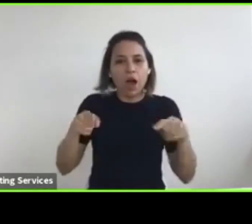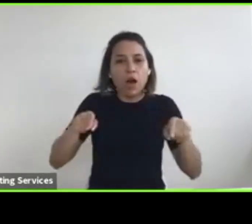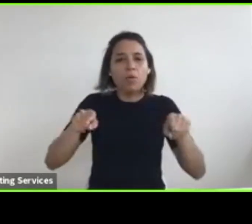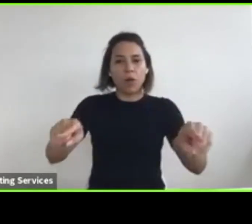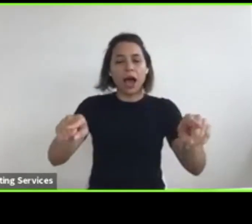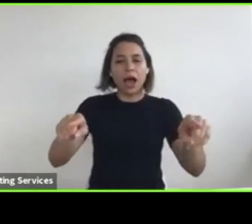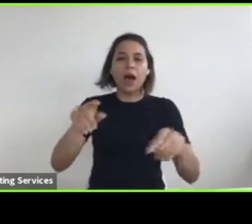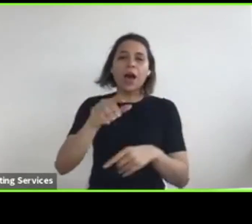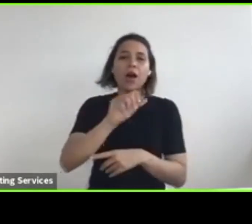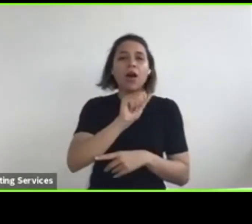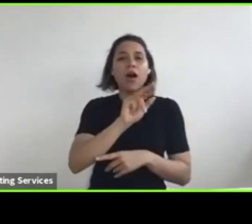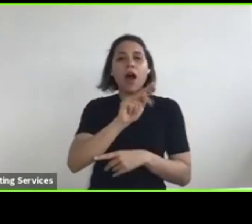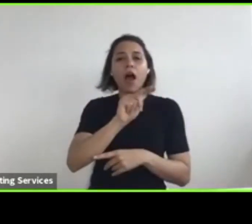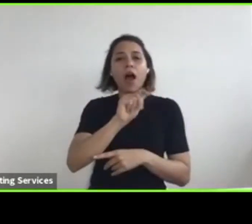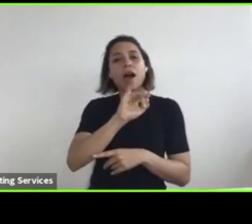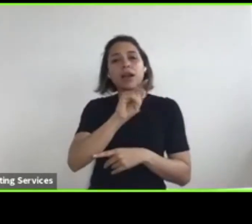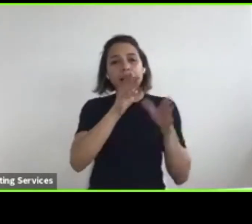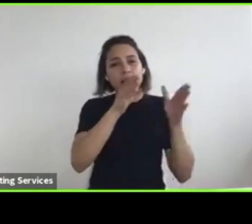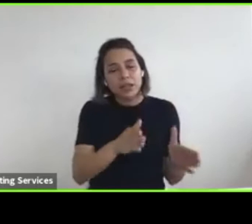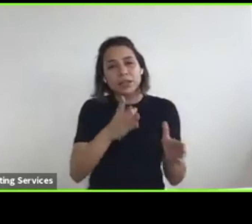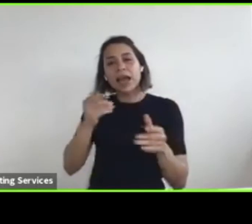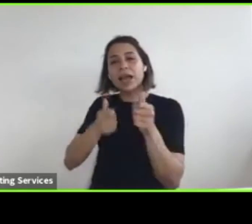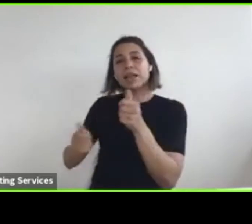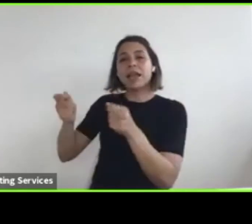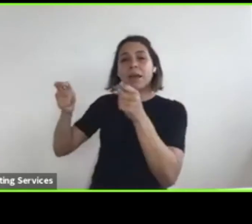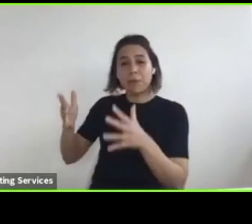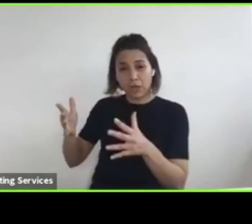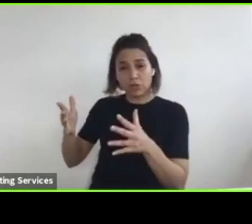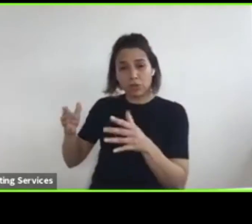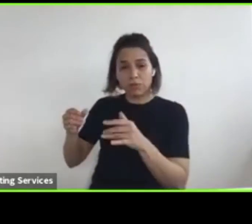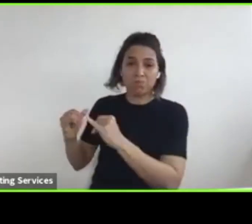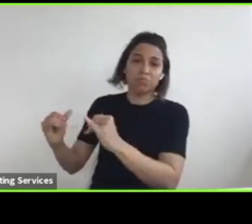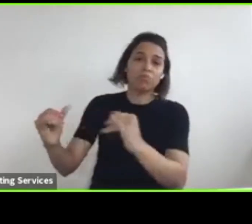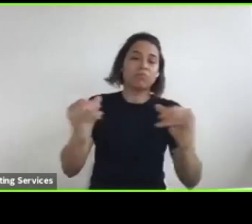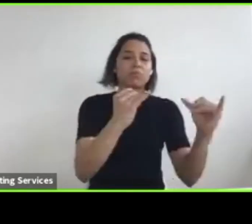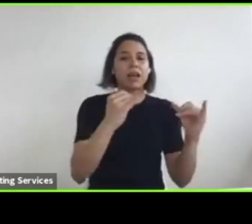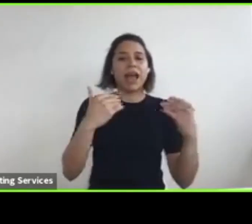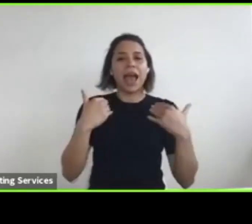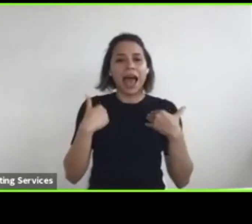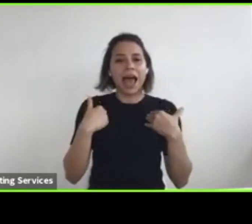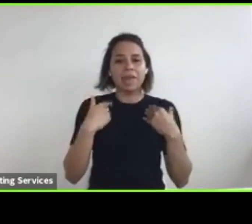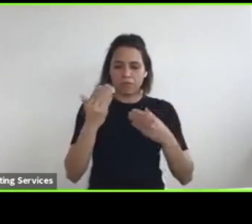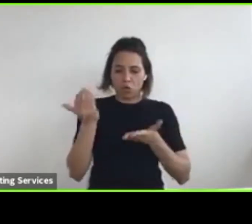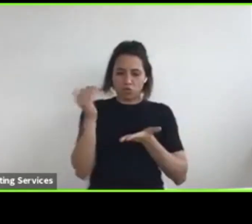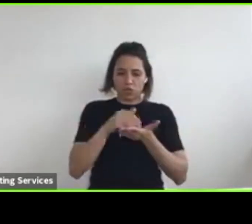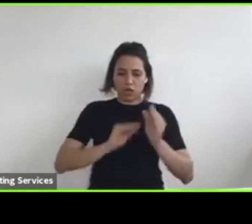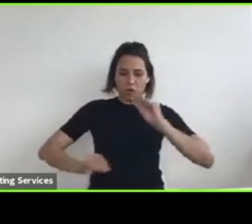NAVIGATE A REORIENTATION OF PERSONAL AND PROFESSIONAL PRIORITIES. IT IS GLARINGLY